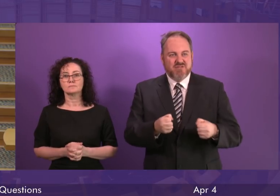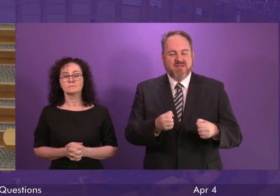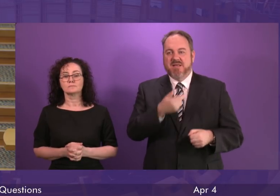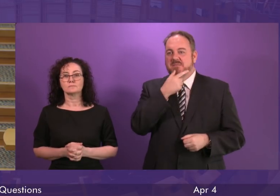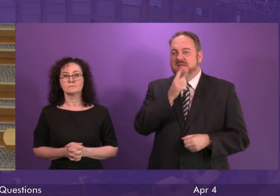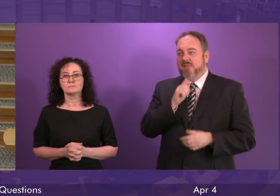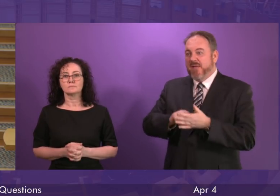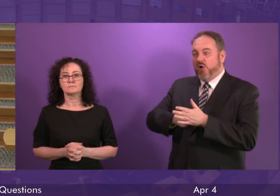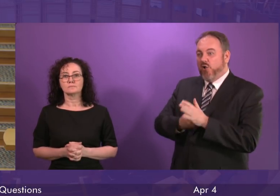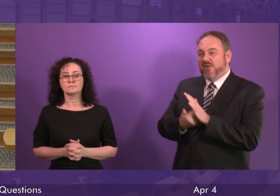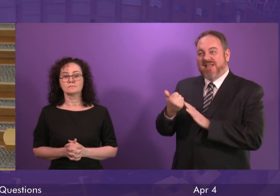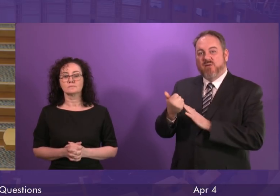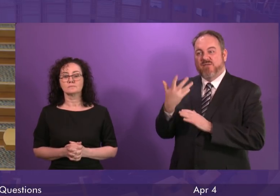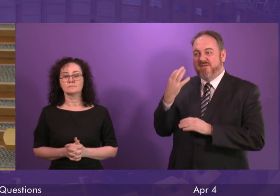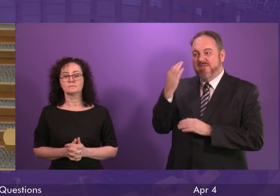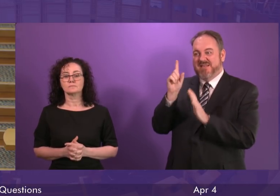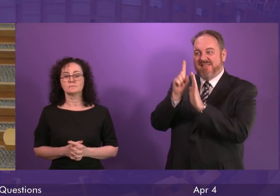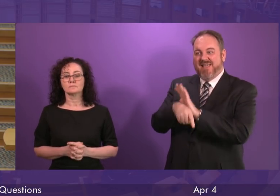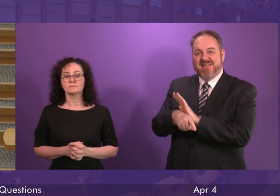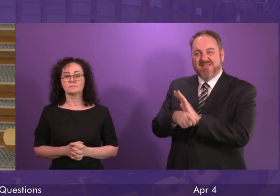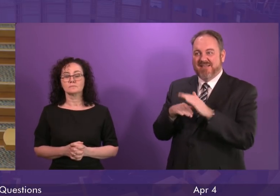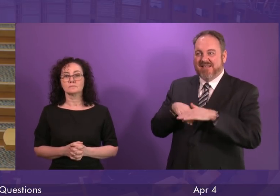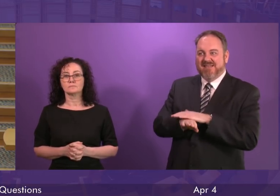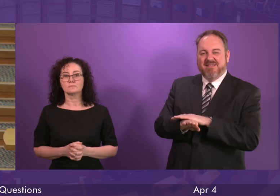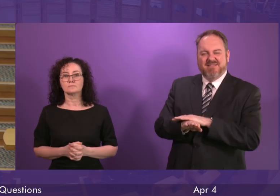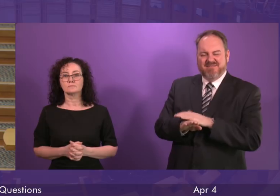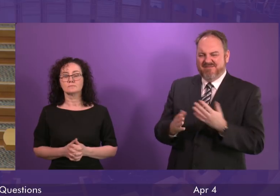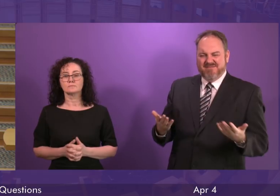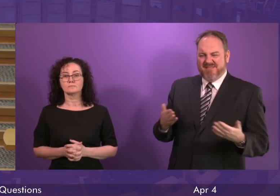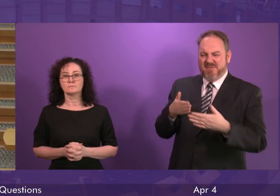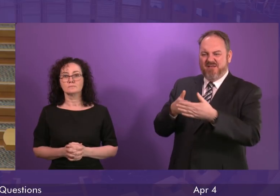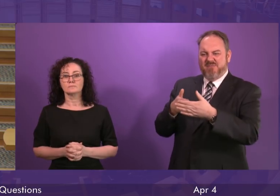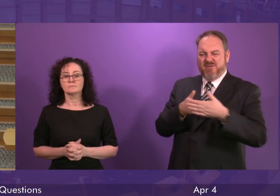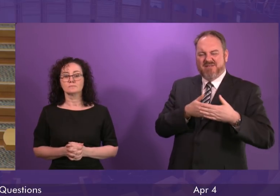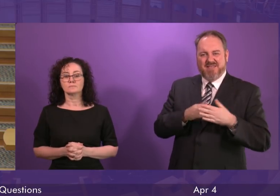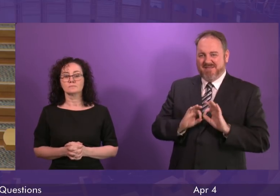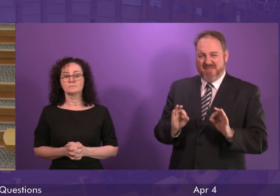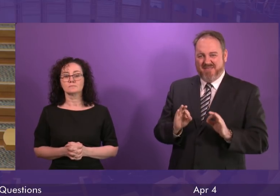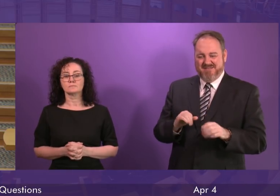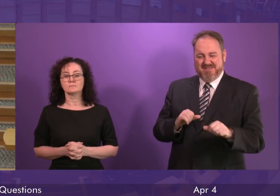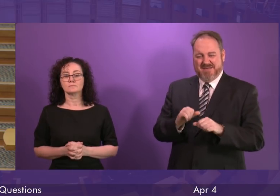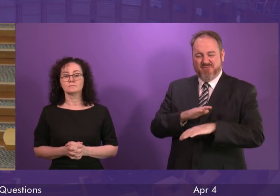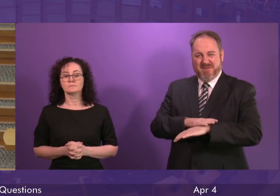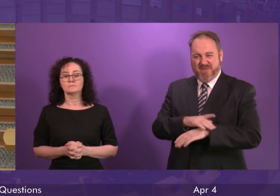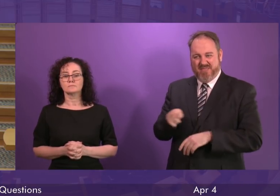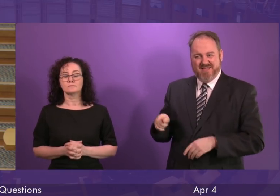being five minutes late in getting to the accommodation. In some cases, there is nothing temporary about that temporary accommodation.